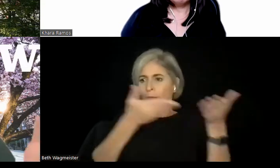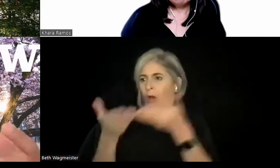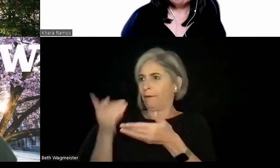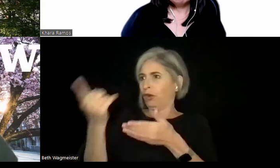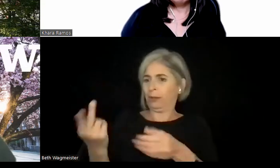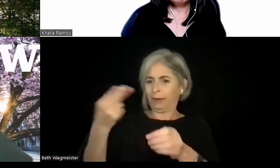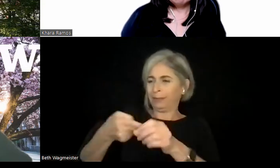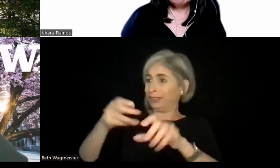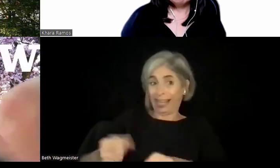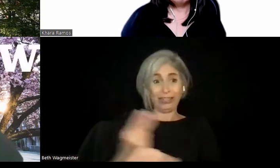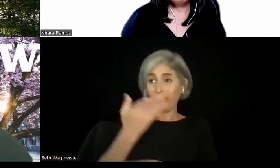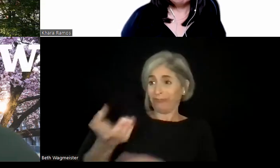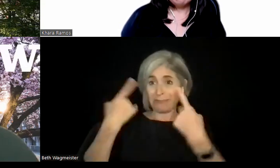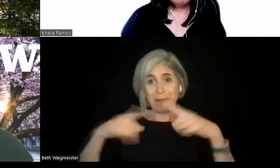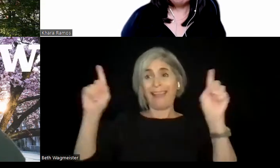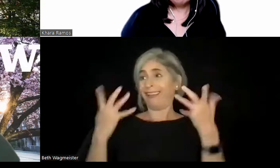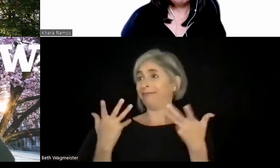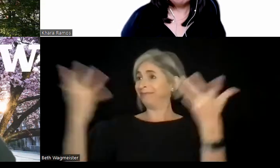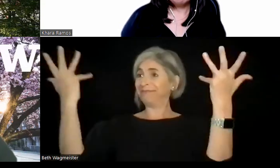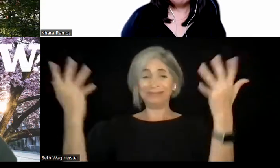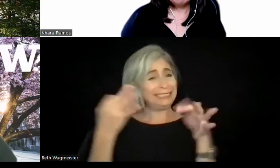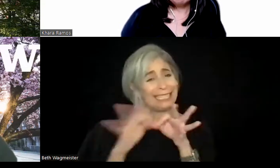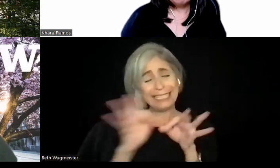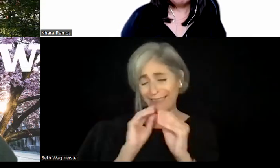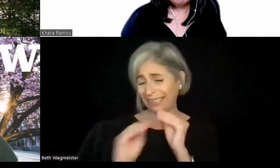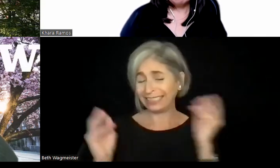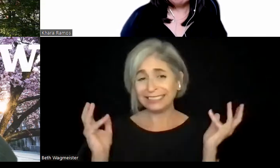her was to get her a big monitor. They took the big monitor from one